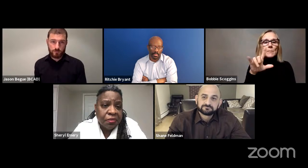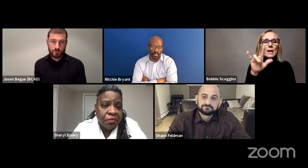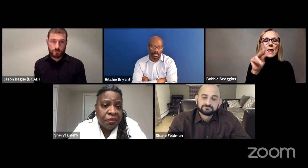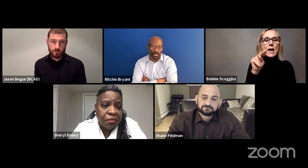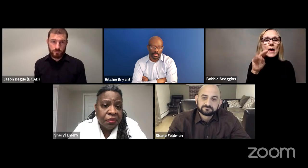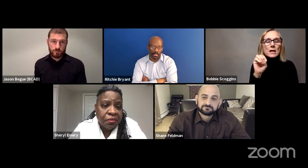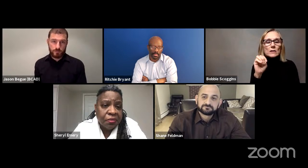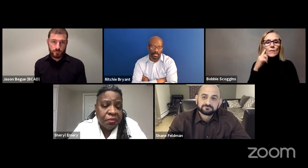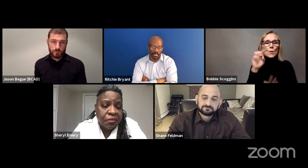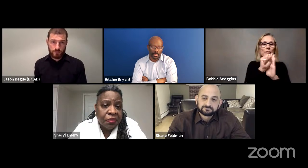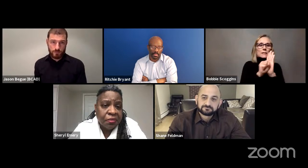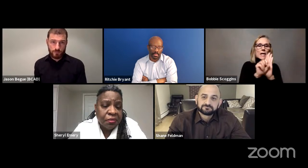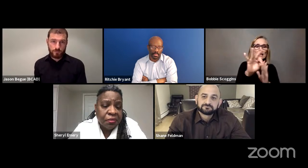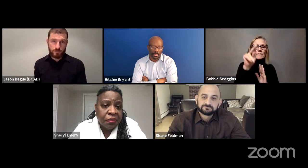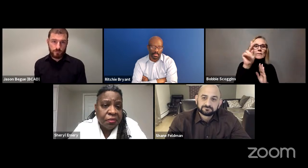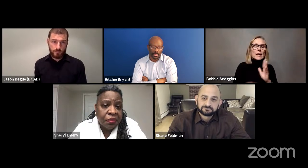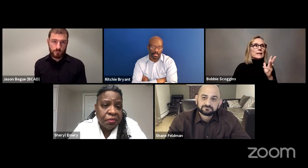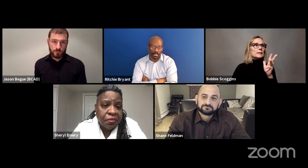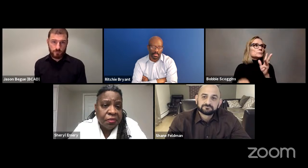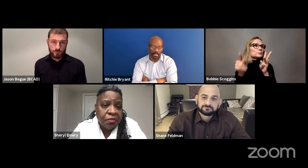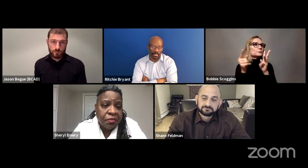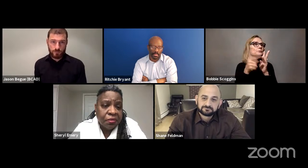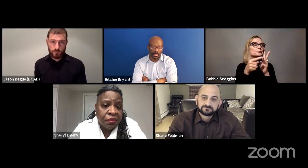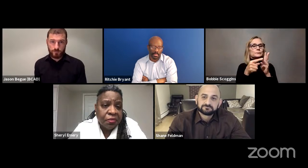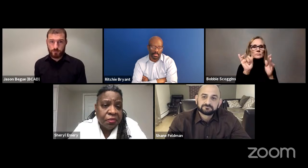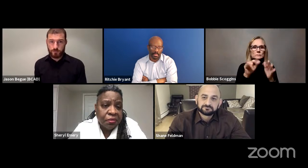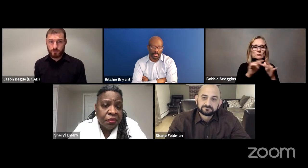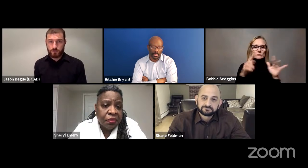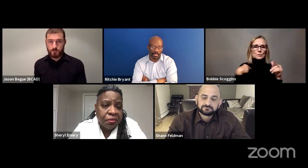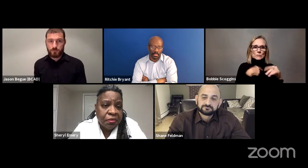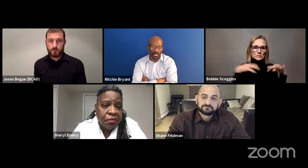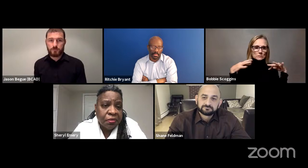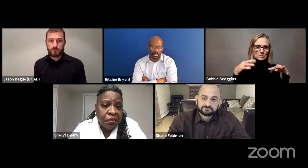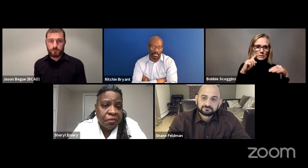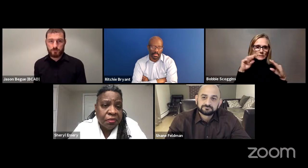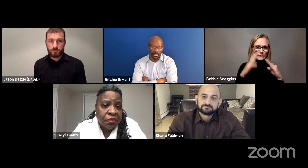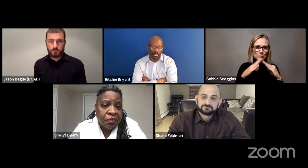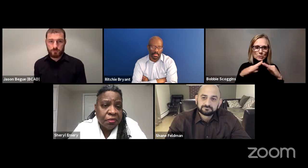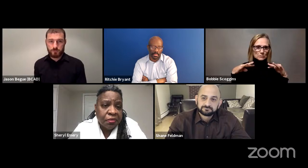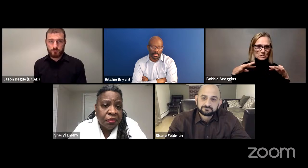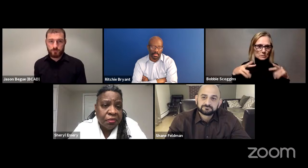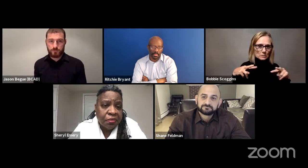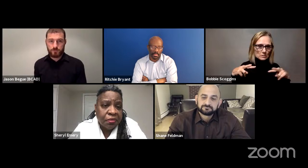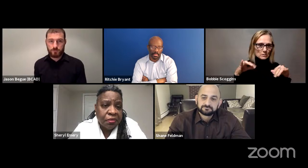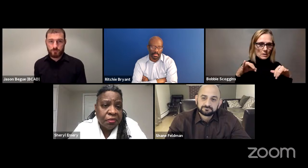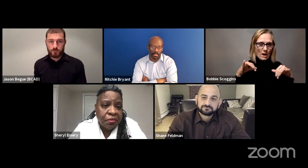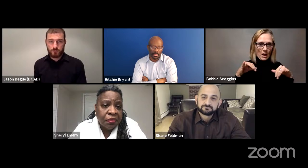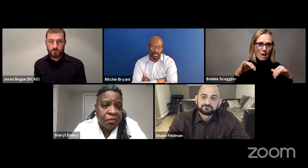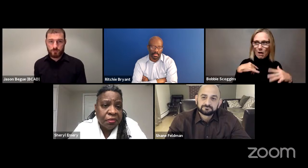put through the pipeline for the state of Kentucky? And the Deaf community was really